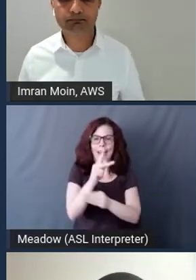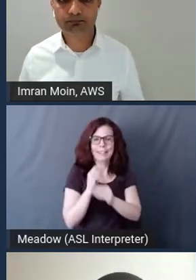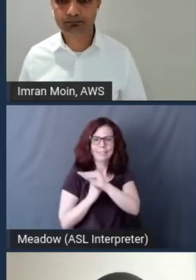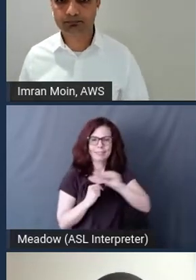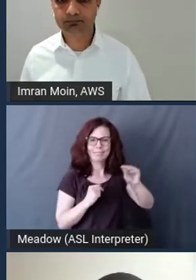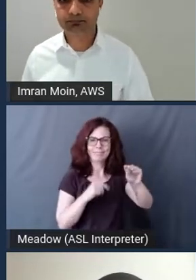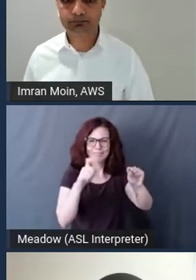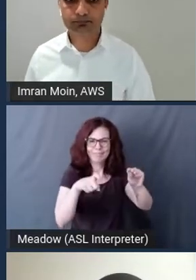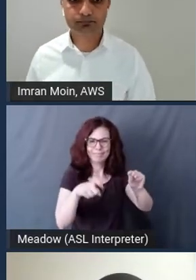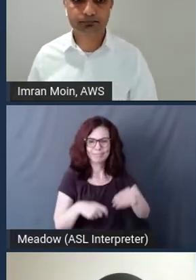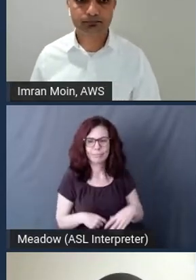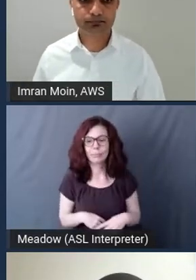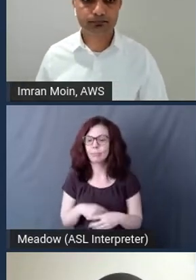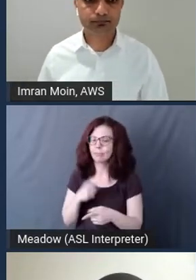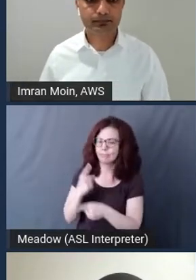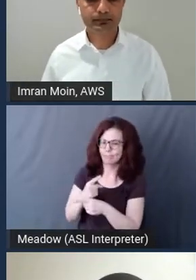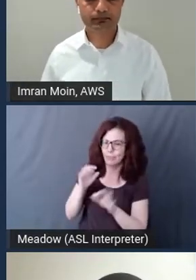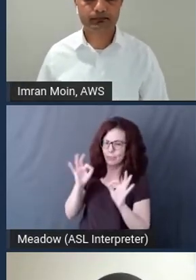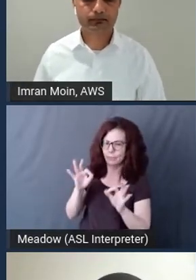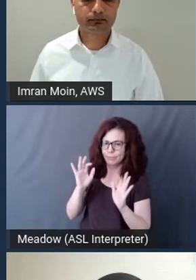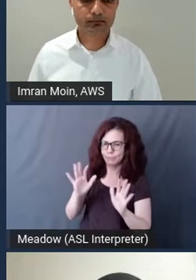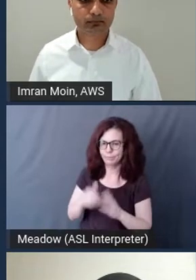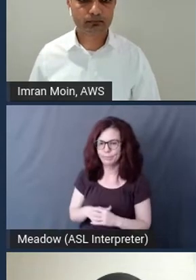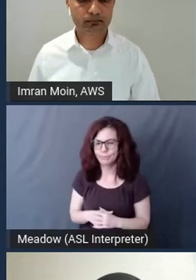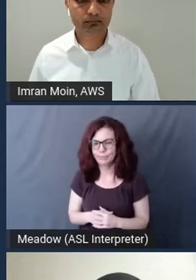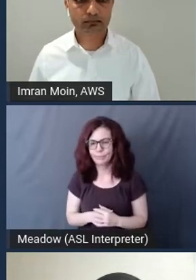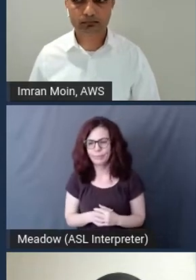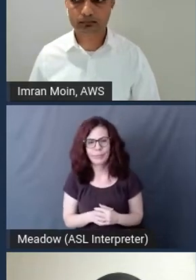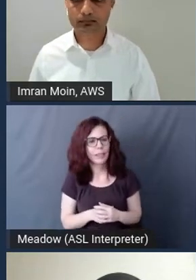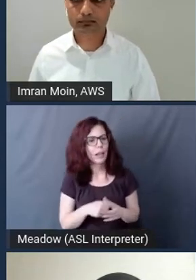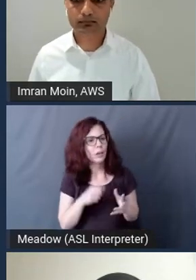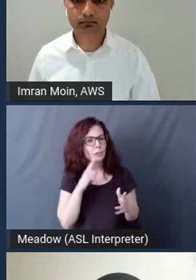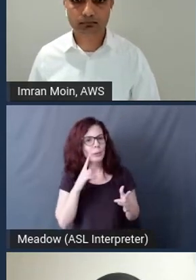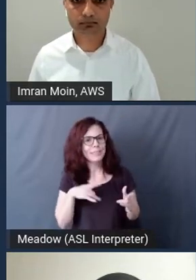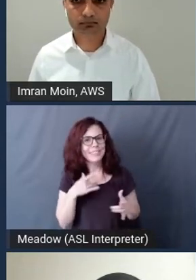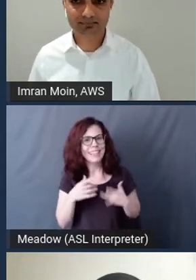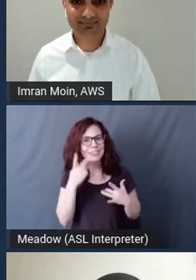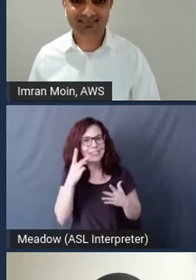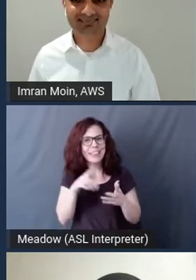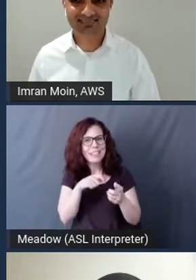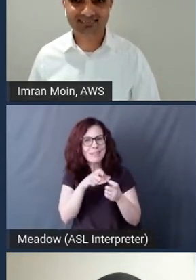Excellent, excellent. It's so exciting to be seeing these specific questions, because this is very interesting, right,